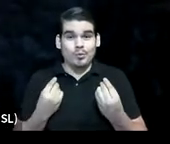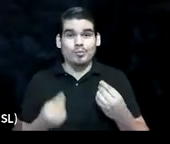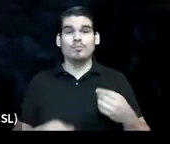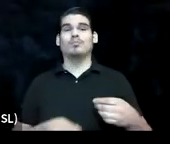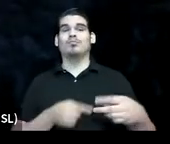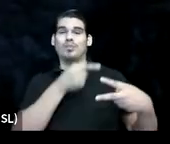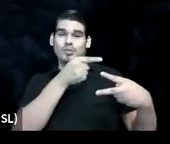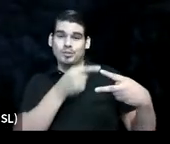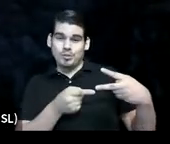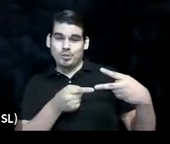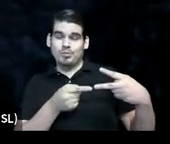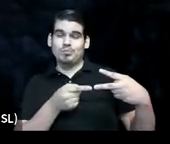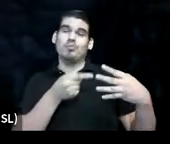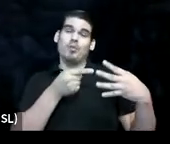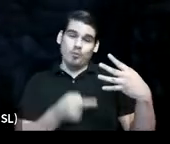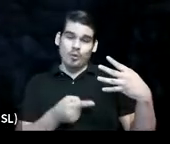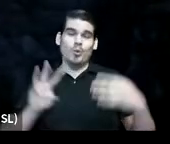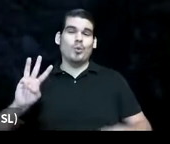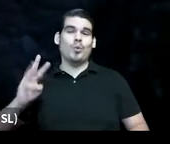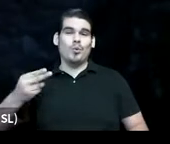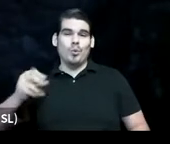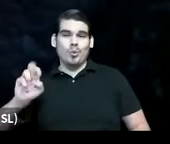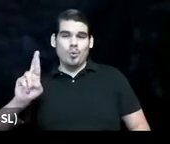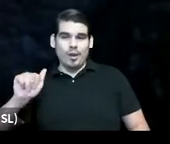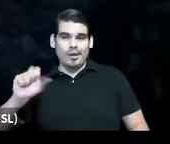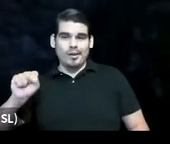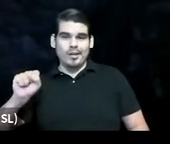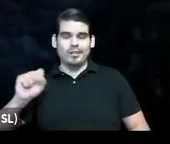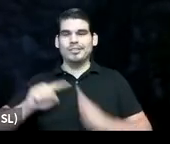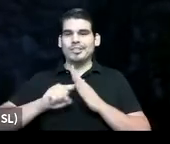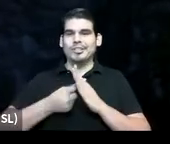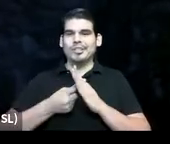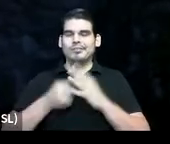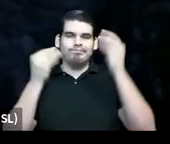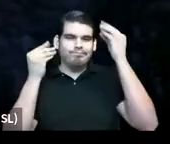we'll go ahead and give everyone 20 minutes at the end of 20 minutes we'll come back and do that.